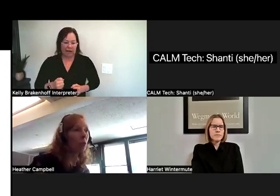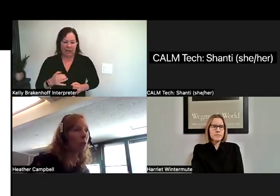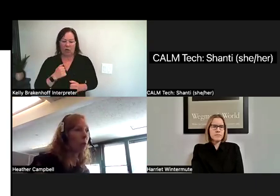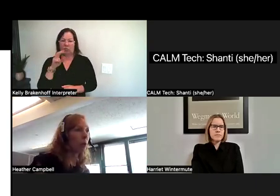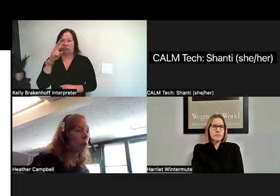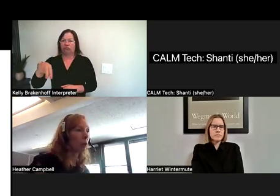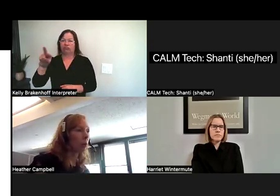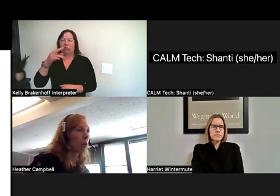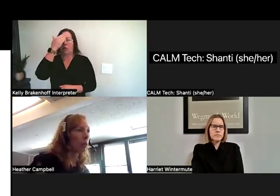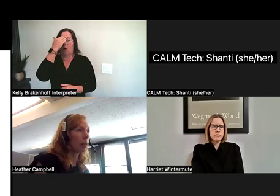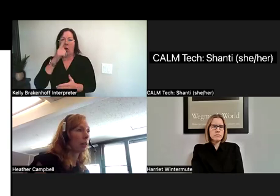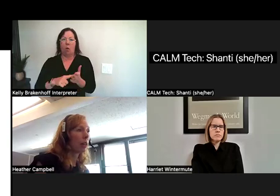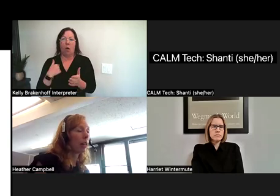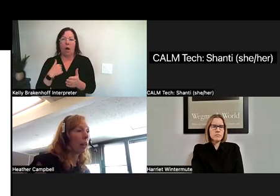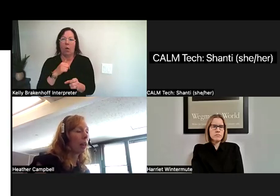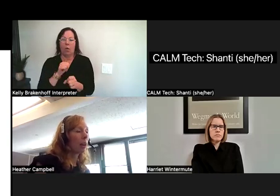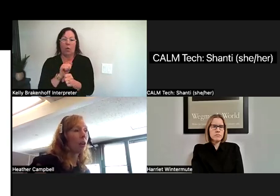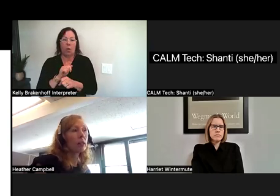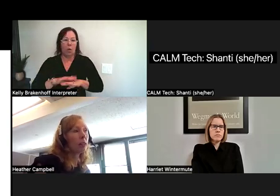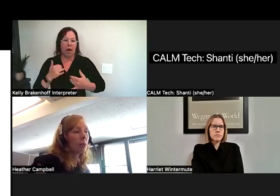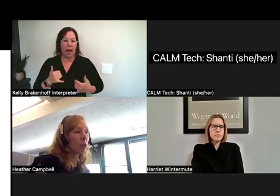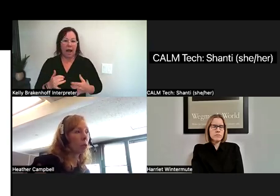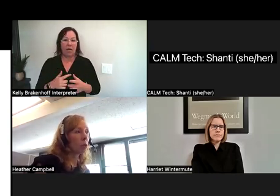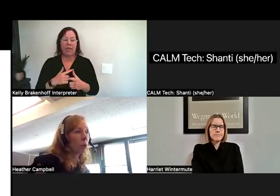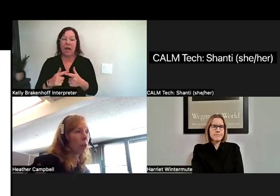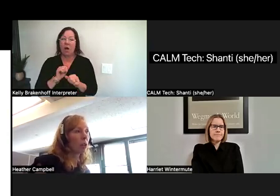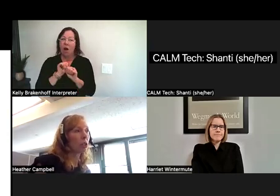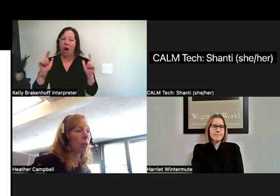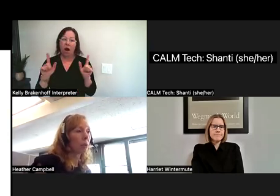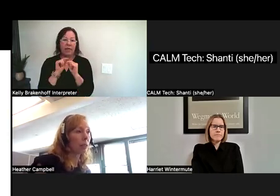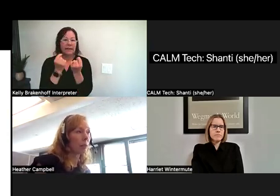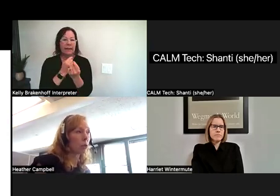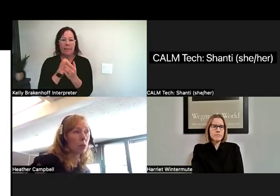of what we were currently working on, and all the team members were encouraged to update the matrix